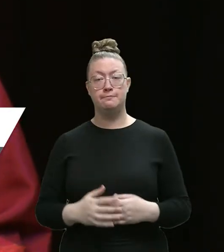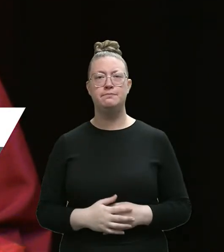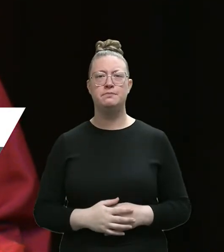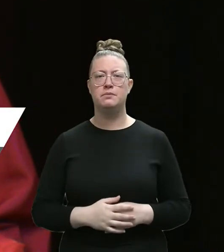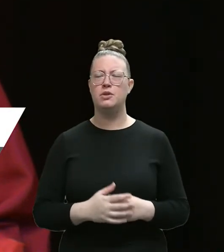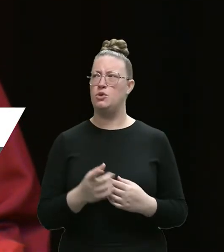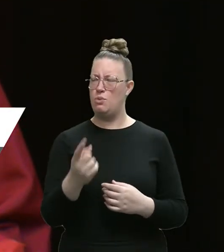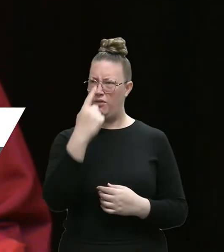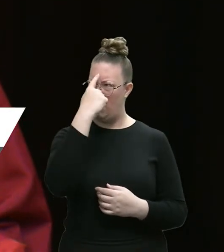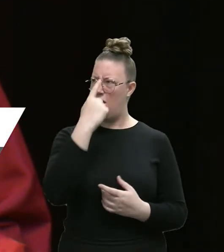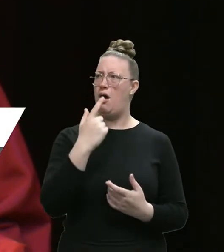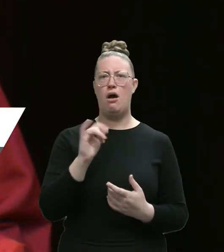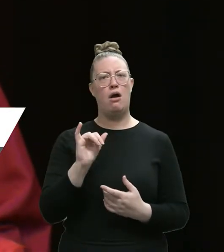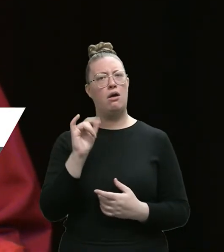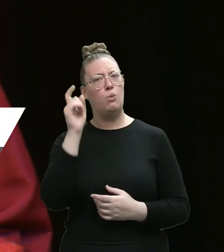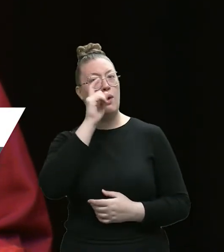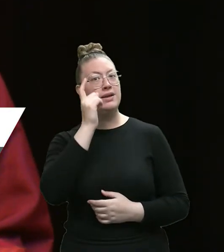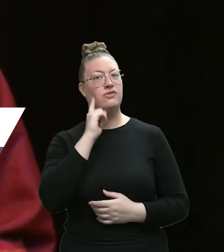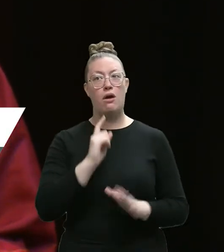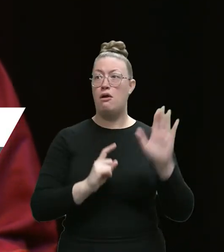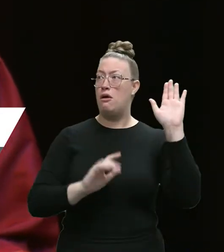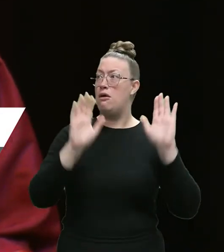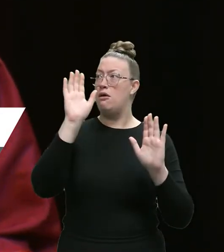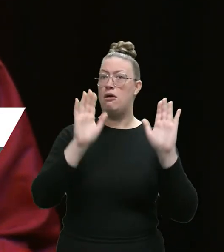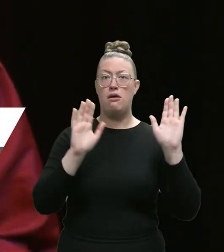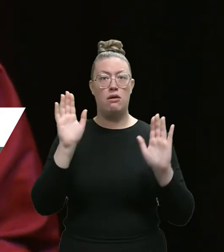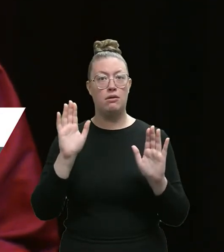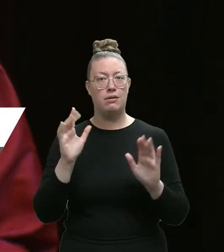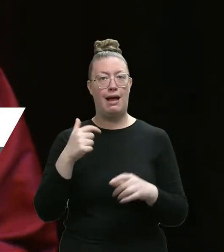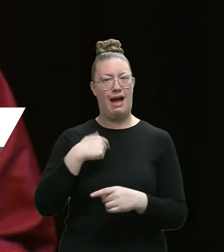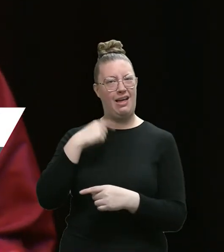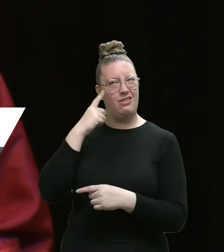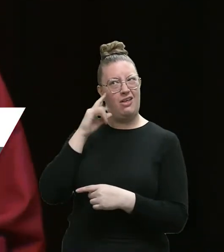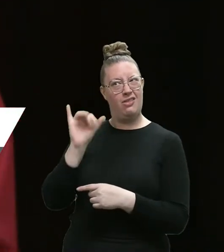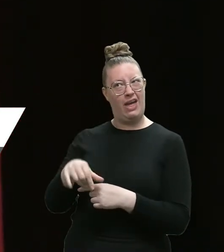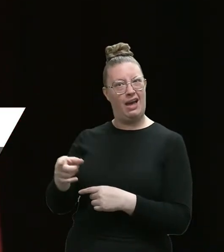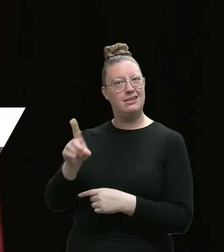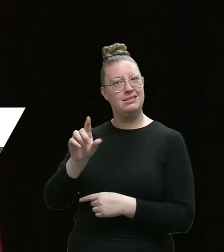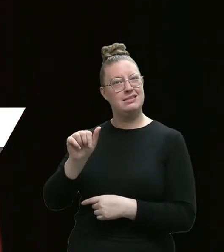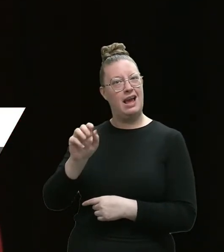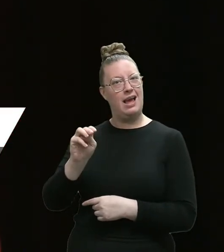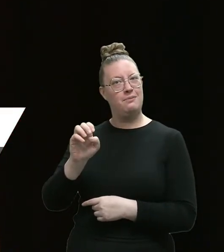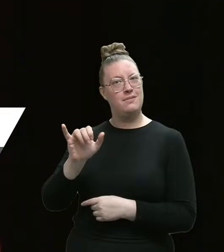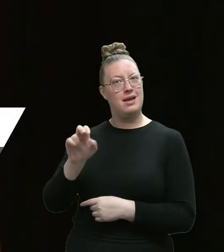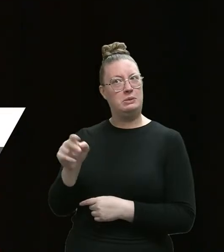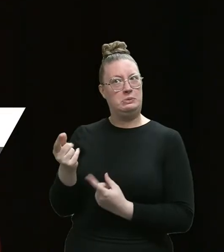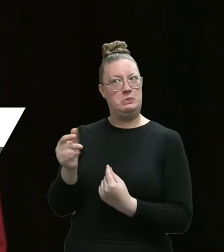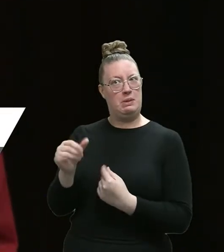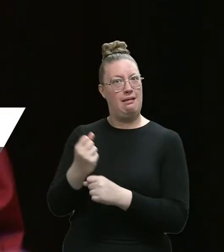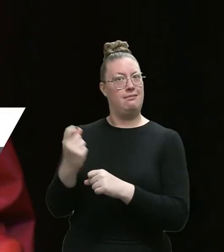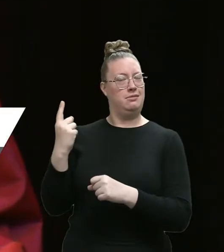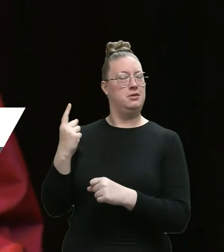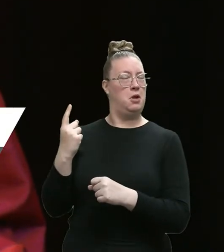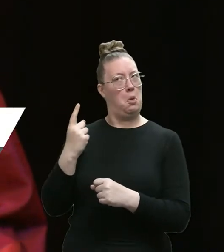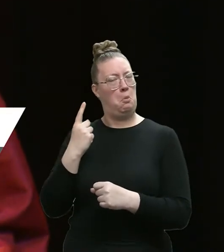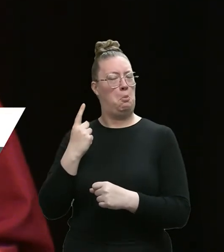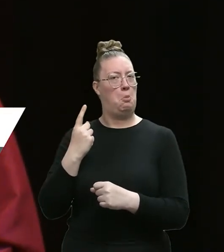I was going to say at this moment there were four things that kept coming to mind. Those were, courage, justice, wisdom, and self control.